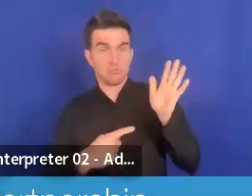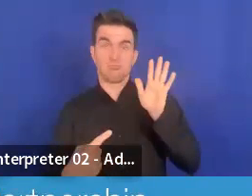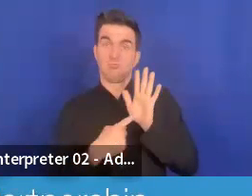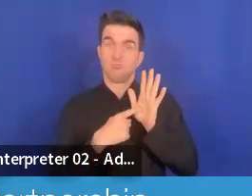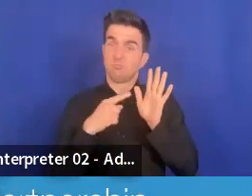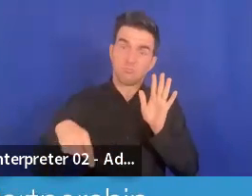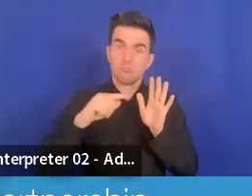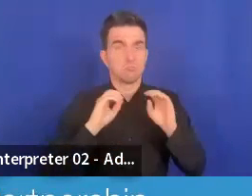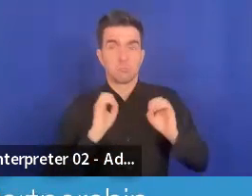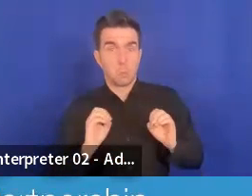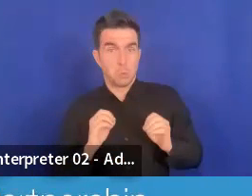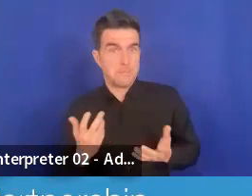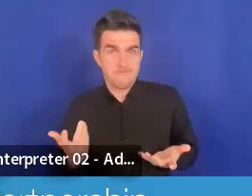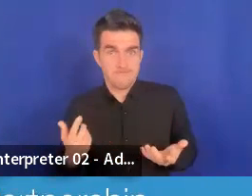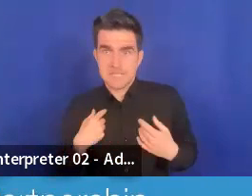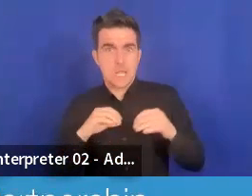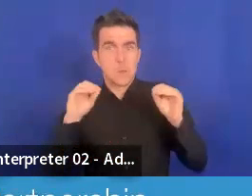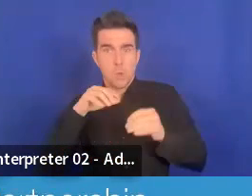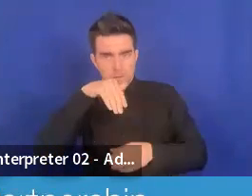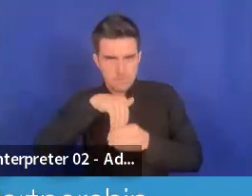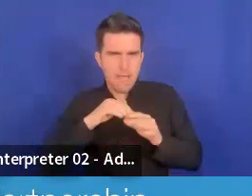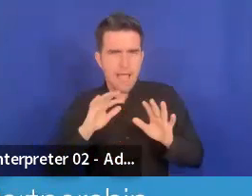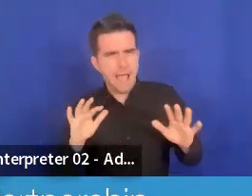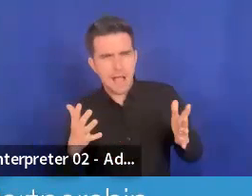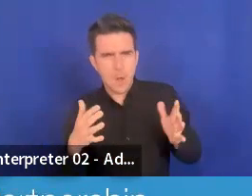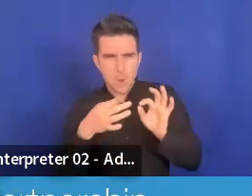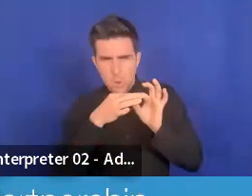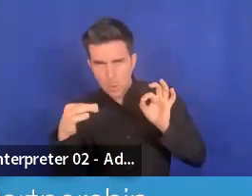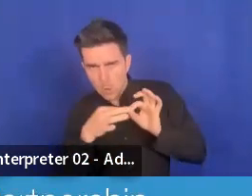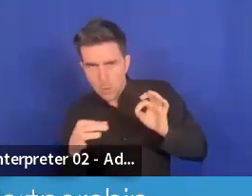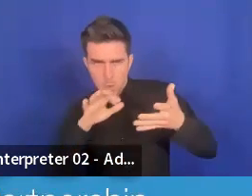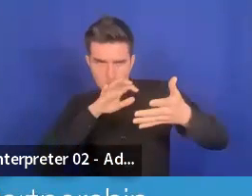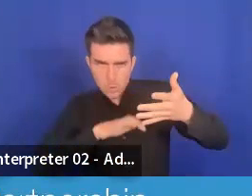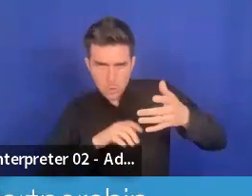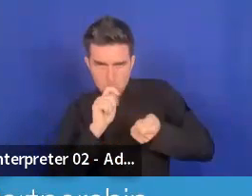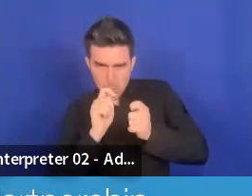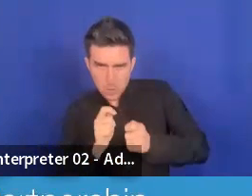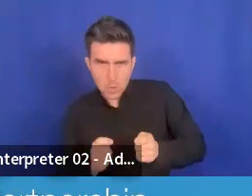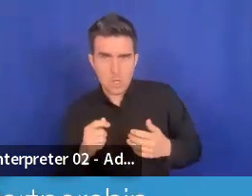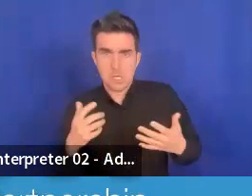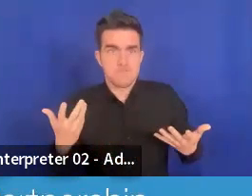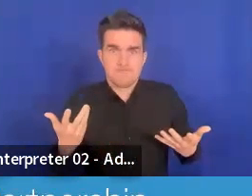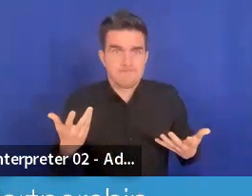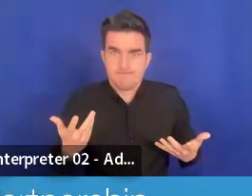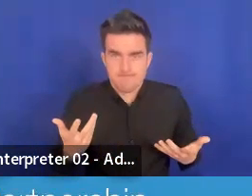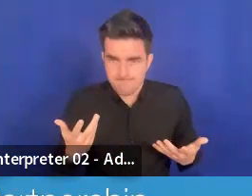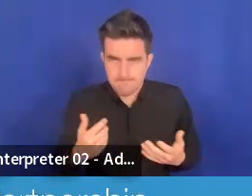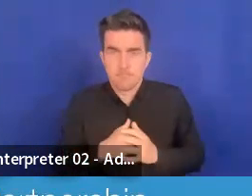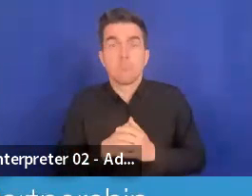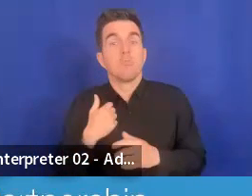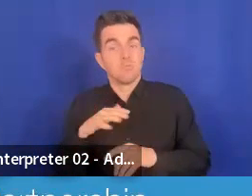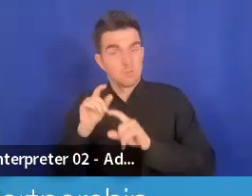I have participated, a number of us as representatives of the CSEM have participated in some of the